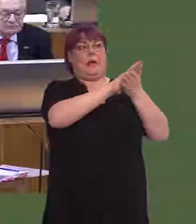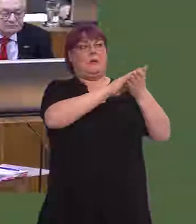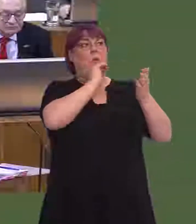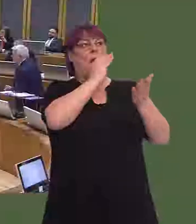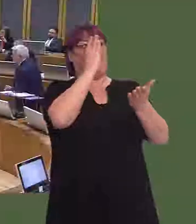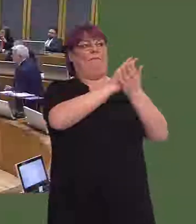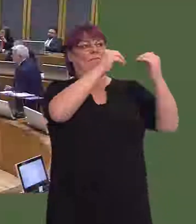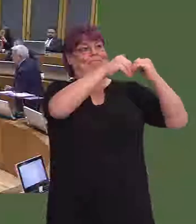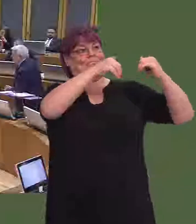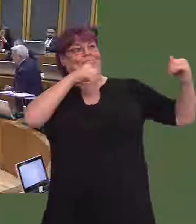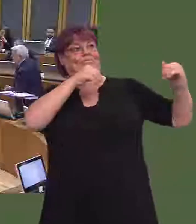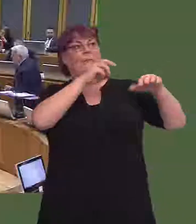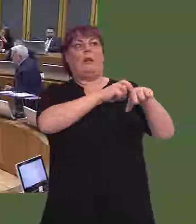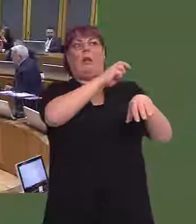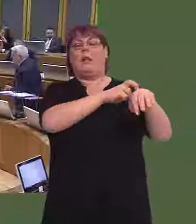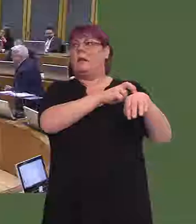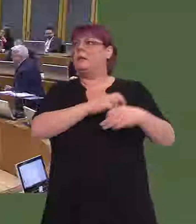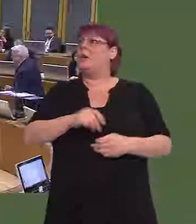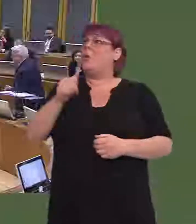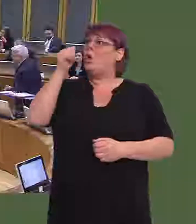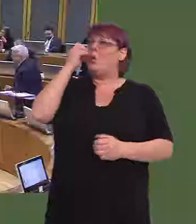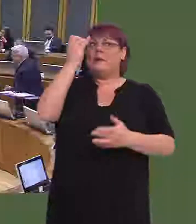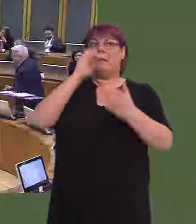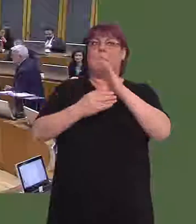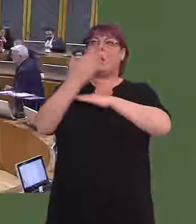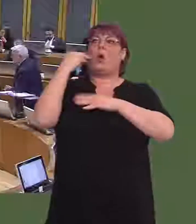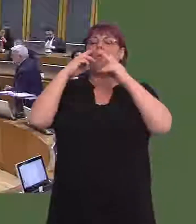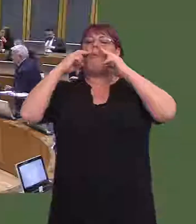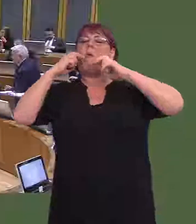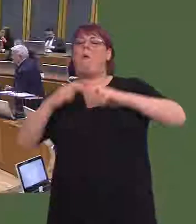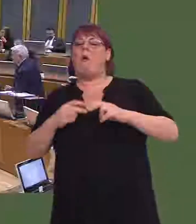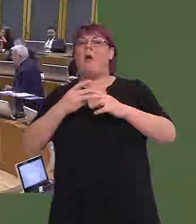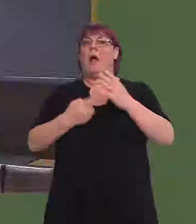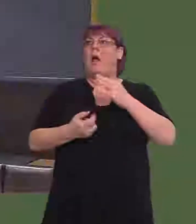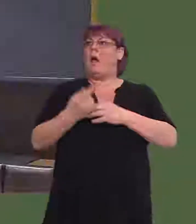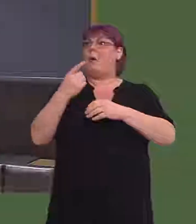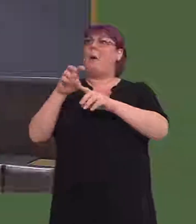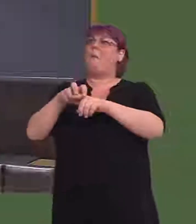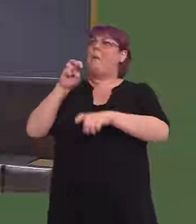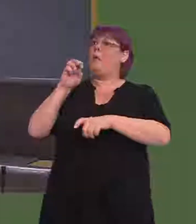Six months ago, the inquiry into the effects of Brexit on Welsh ports made a recommendation